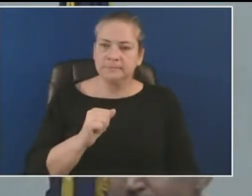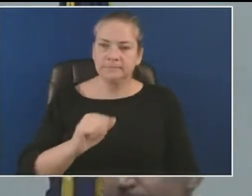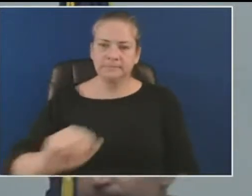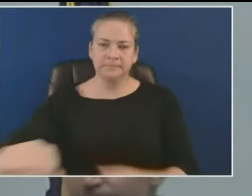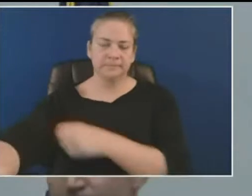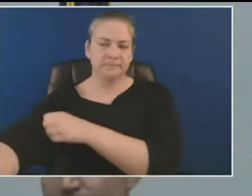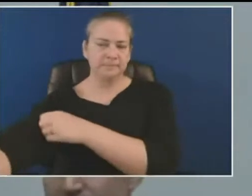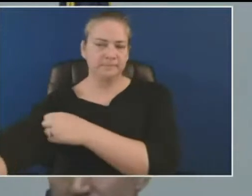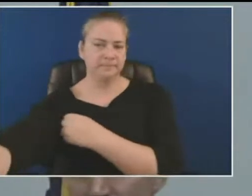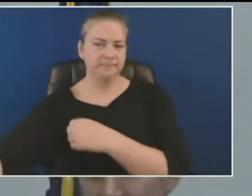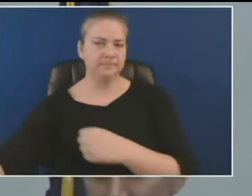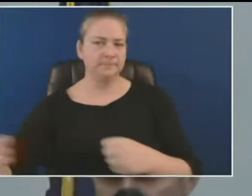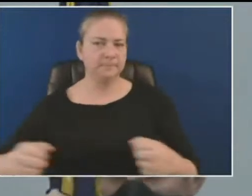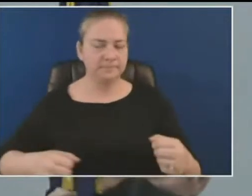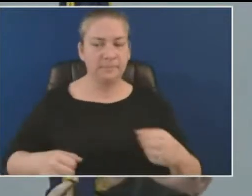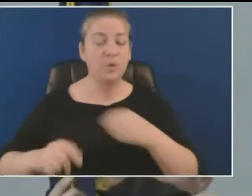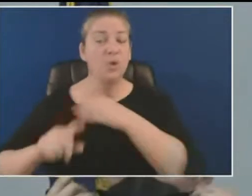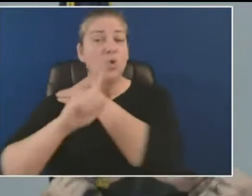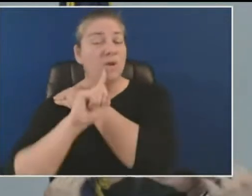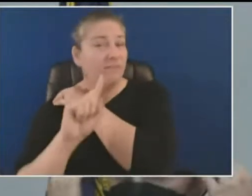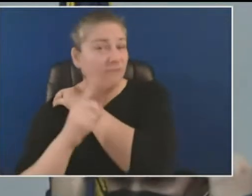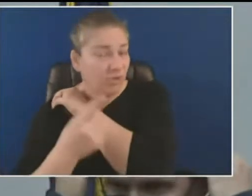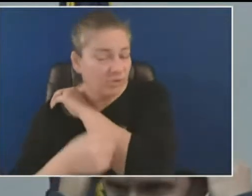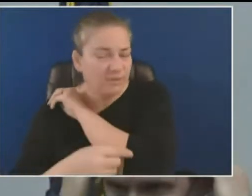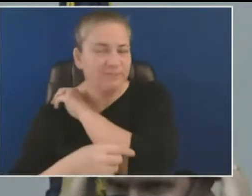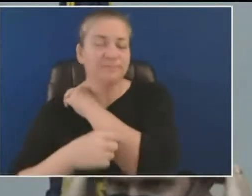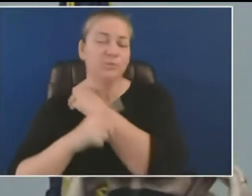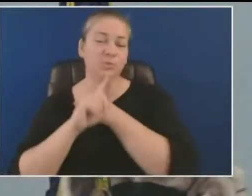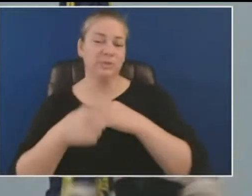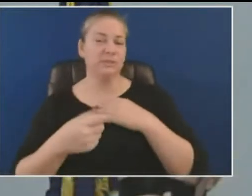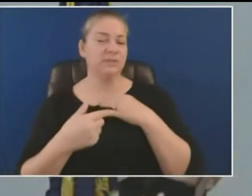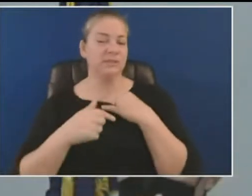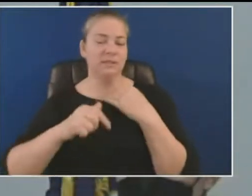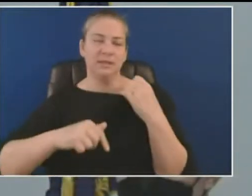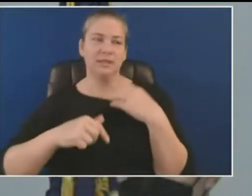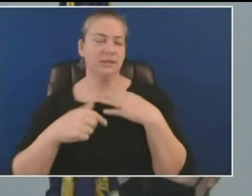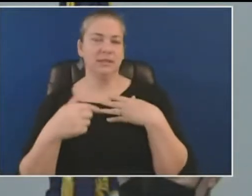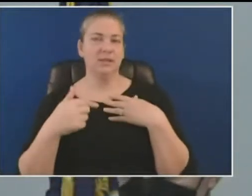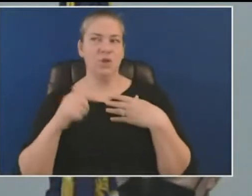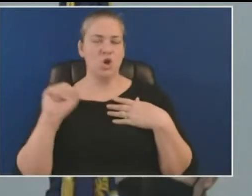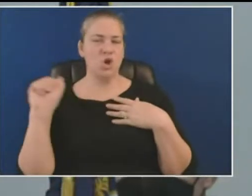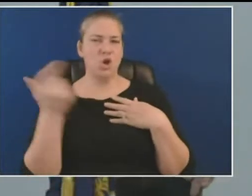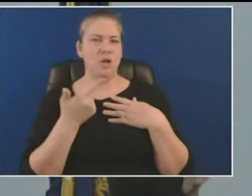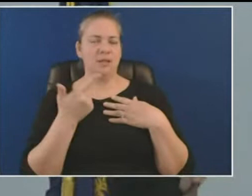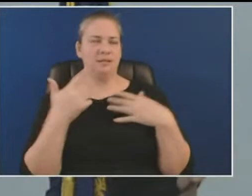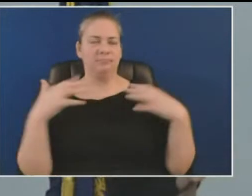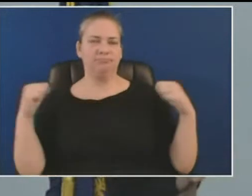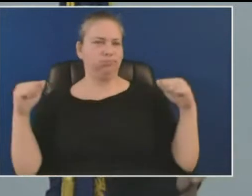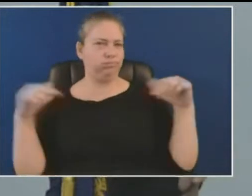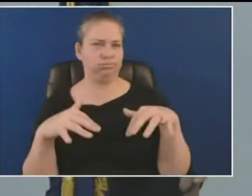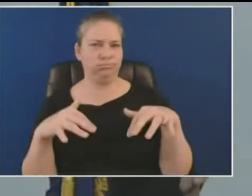Well, first of all, this is a all hands on deck event. Uhm? Thanks to